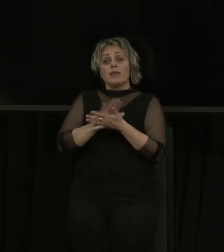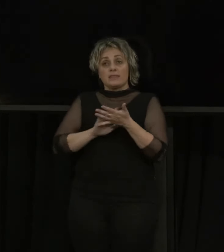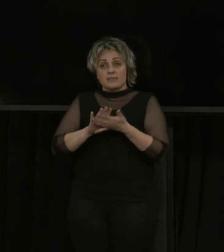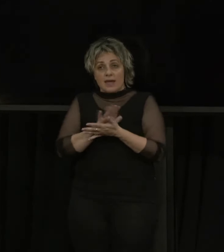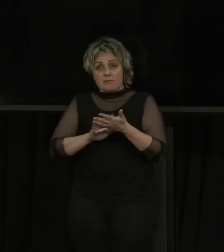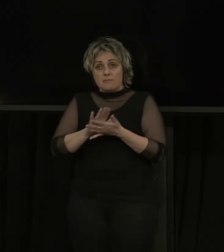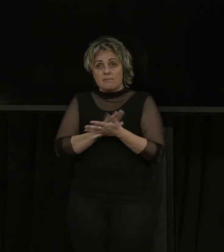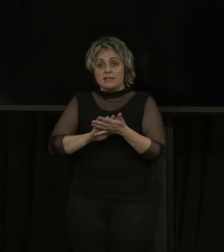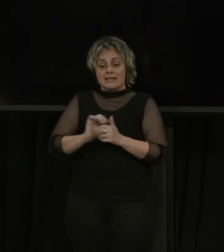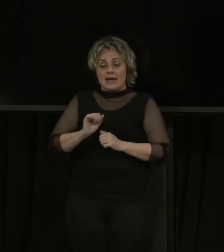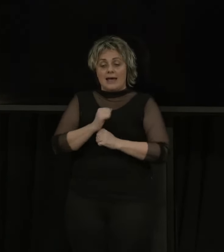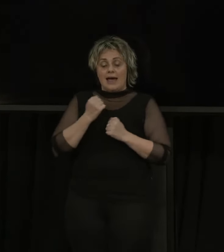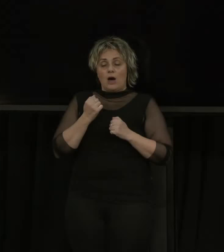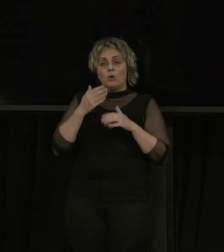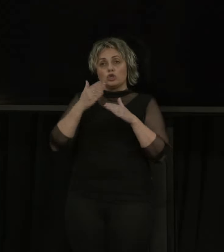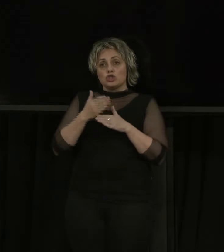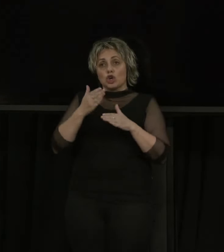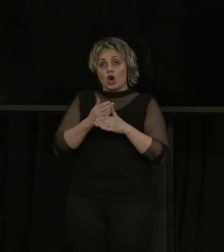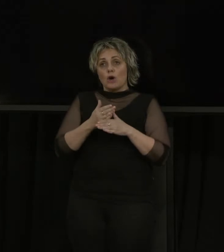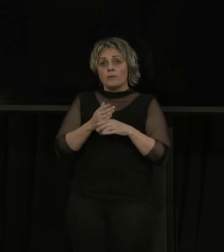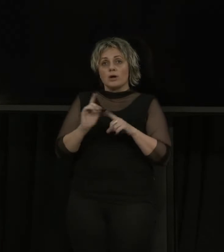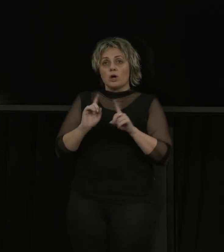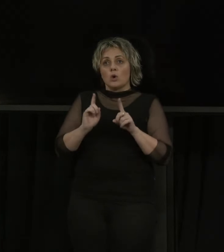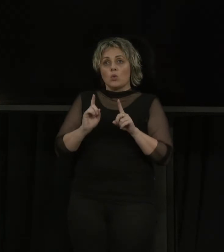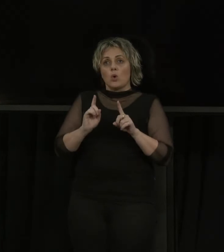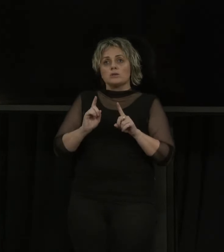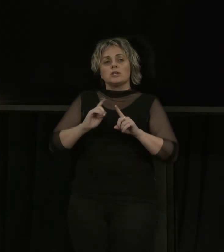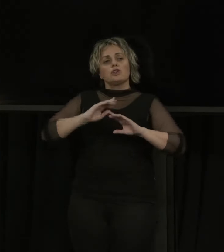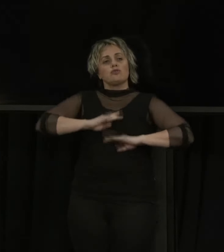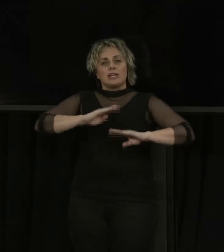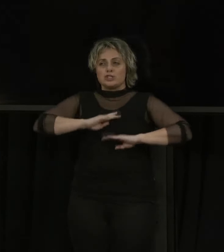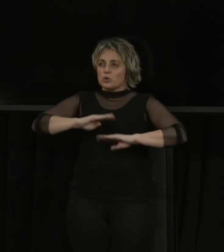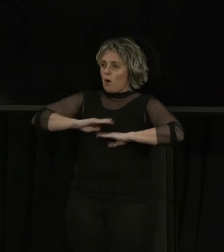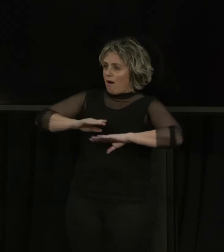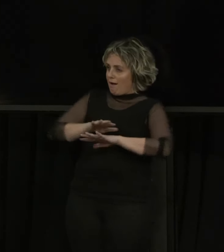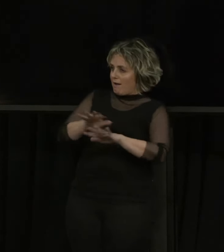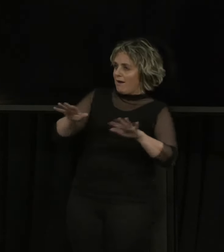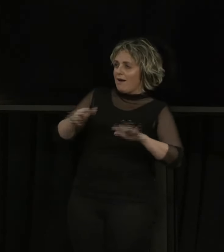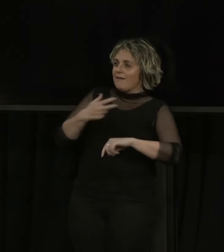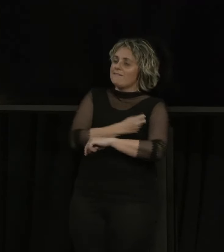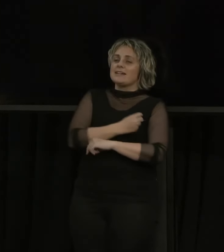Because we're not in a positin